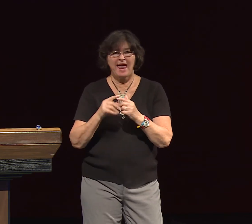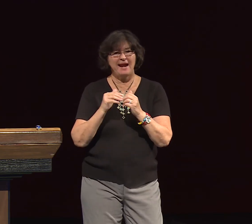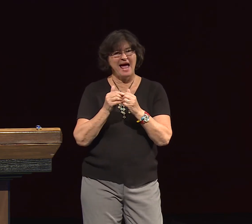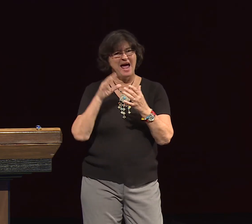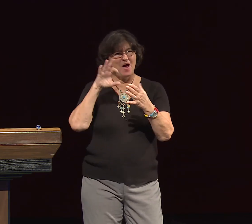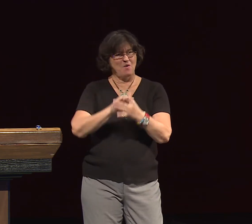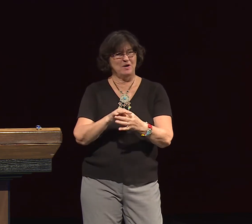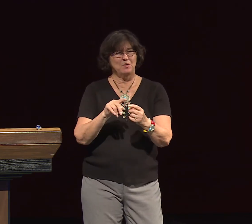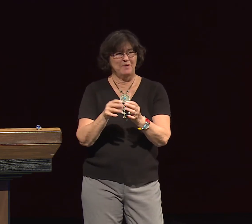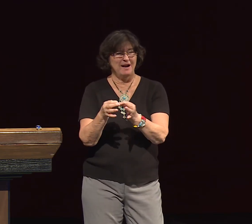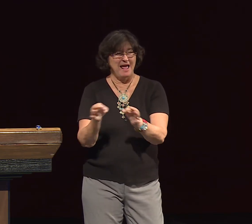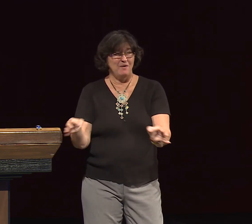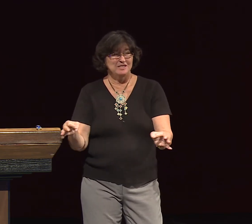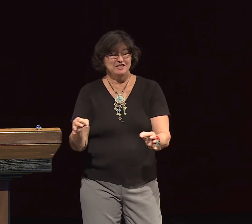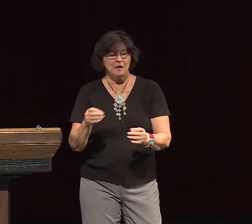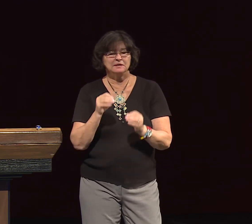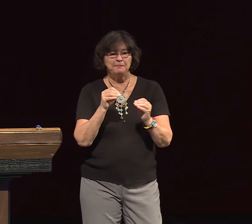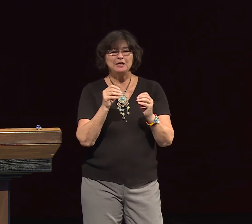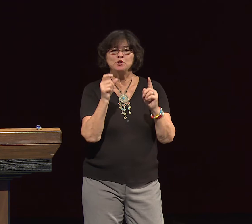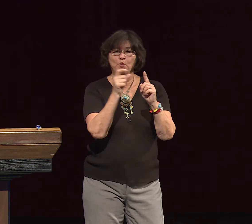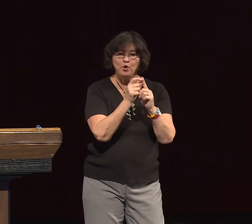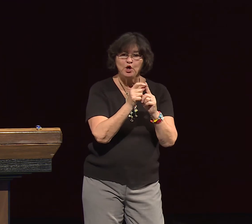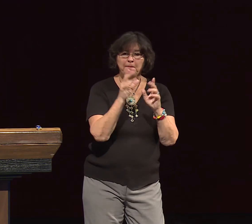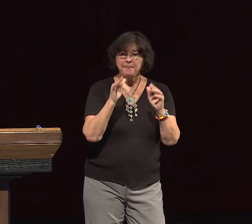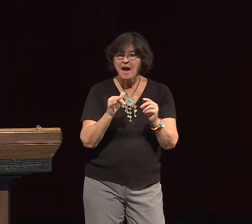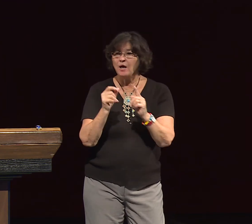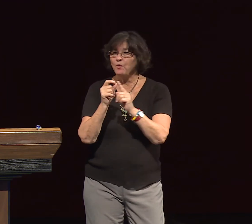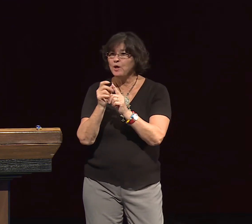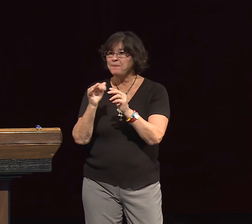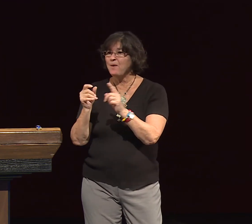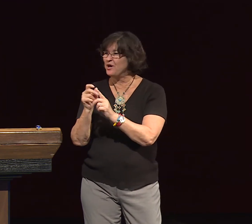Now, how can you relate that if you don't have language?